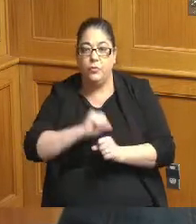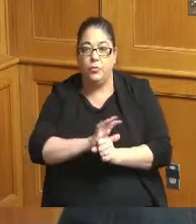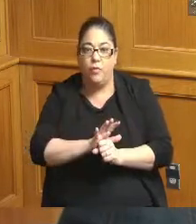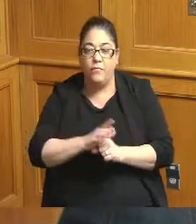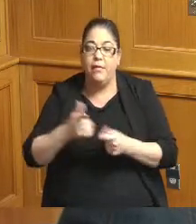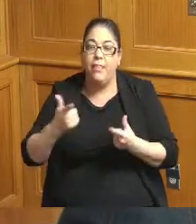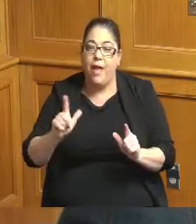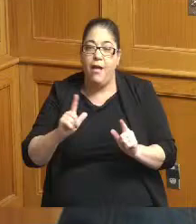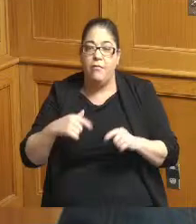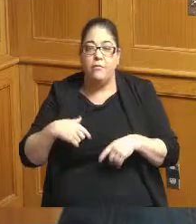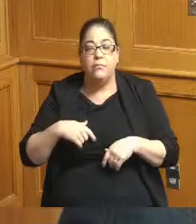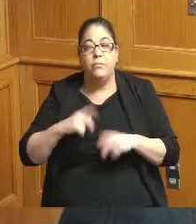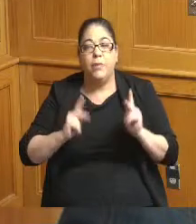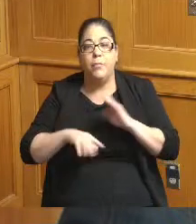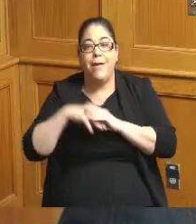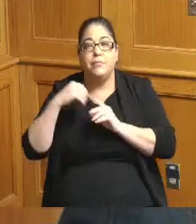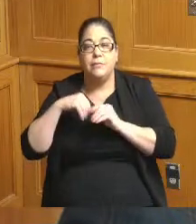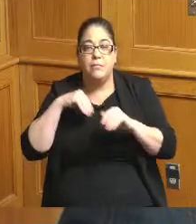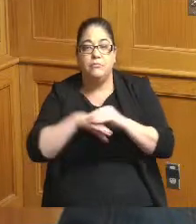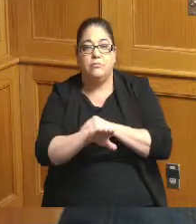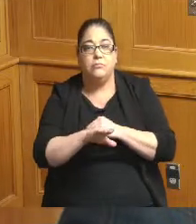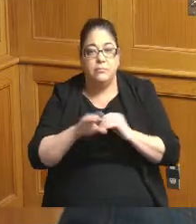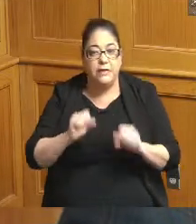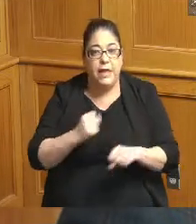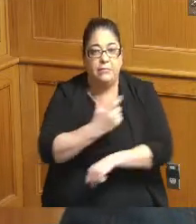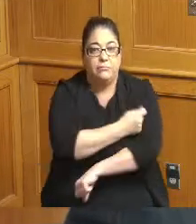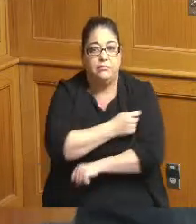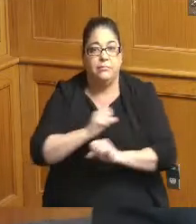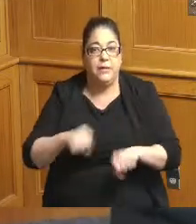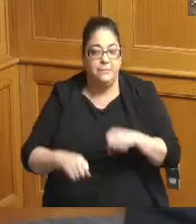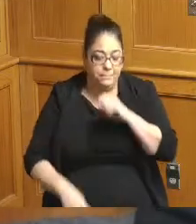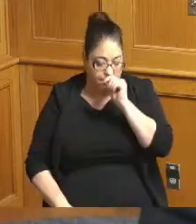as well so thanks for doing that we'll look forward to seeing you absolutely thank you